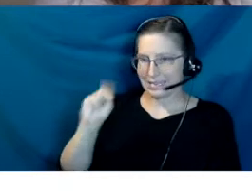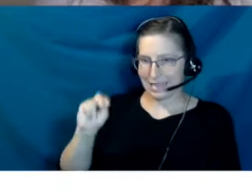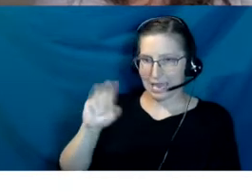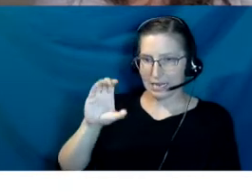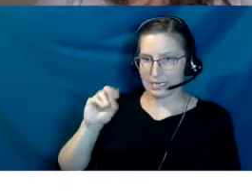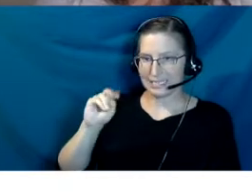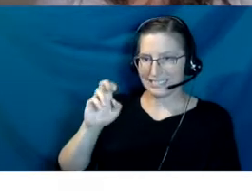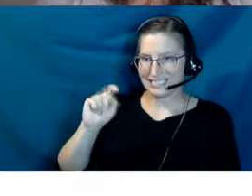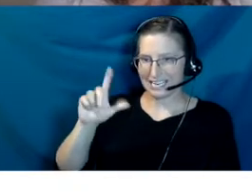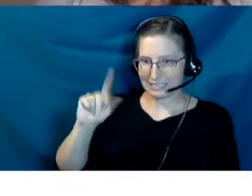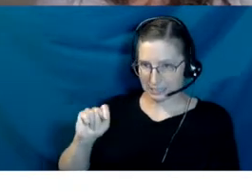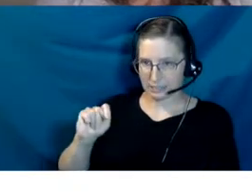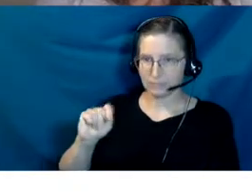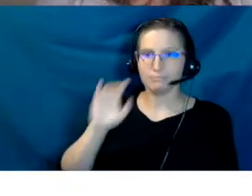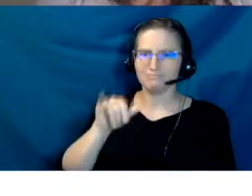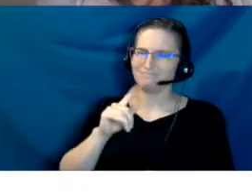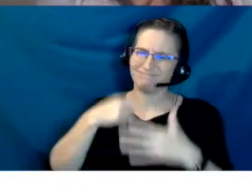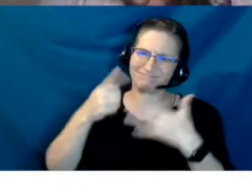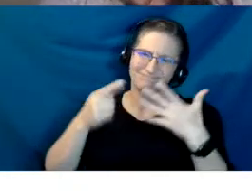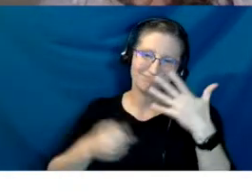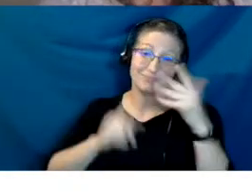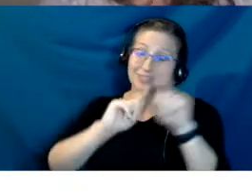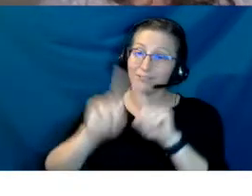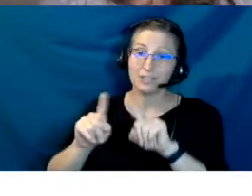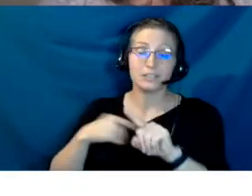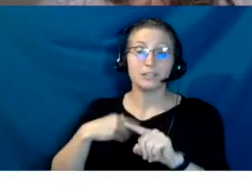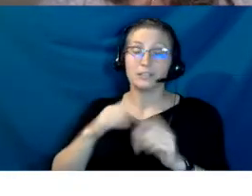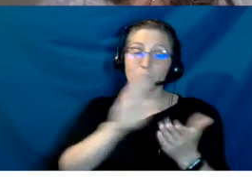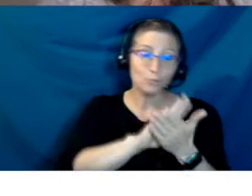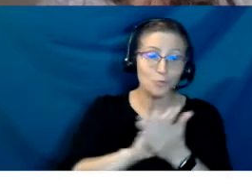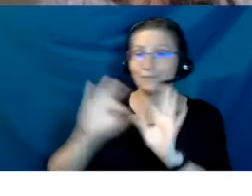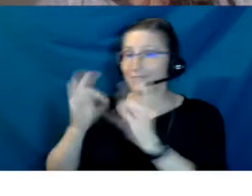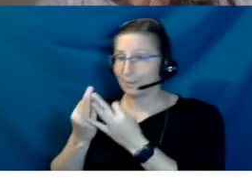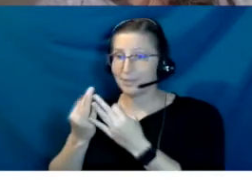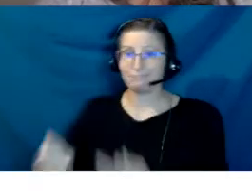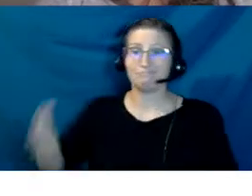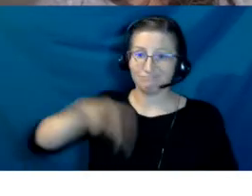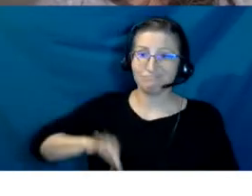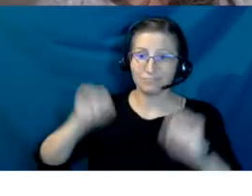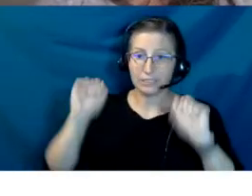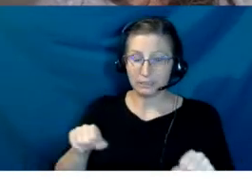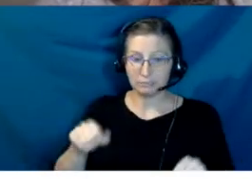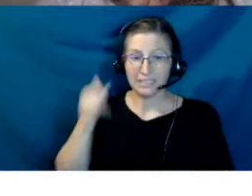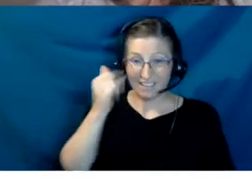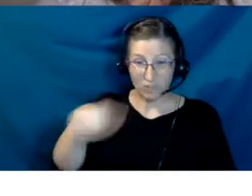and hearing loss, please feel free to reach out and connect with us. Additionally, there